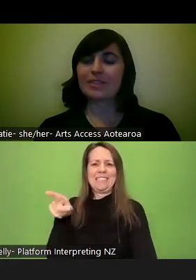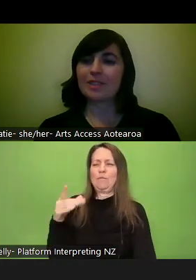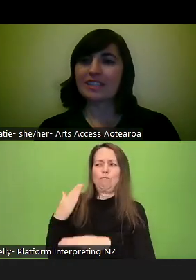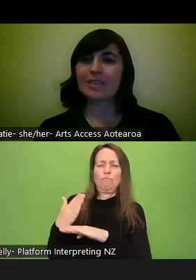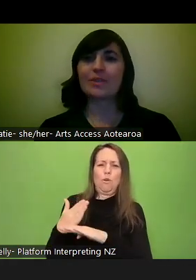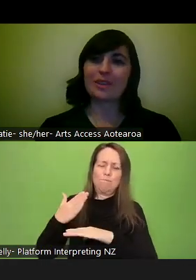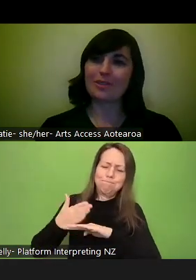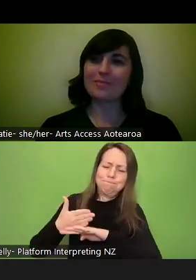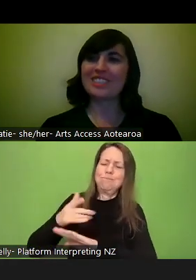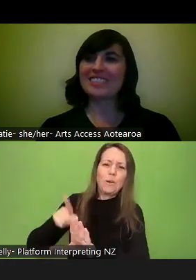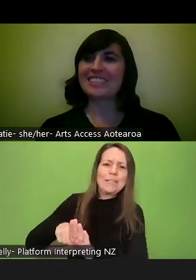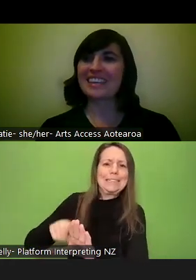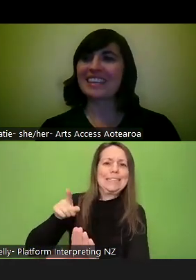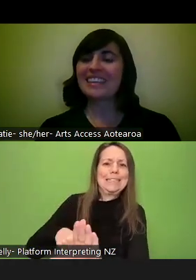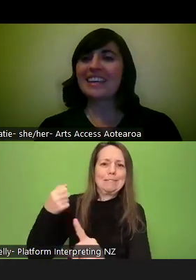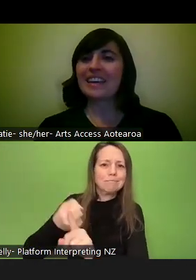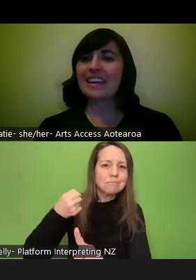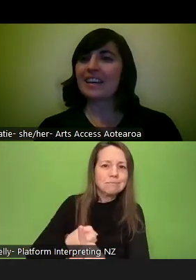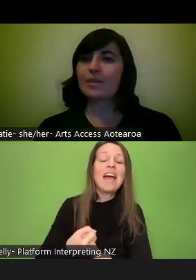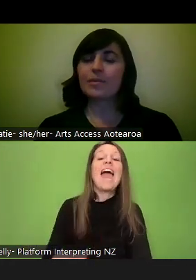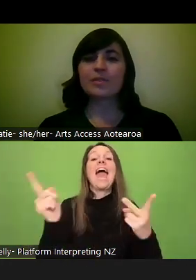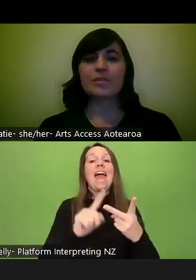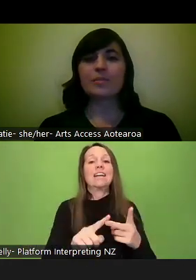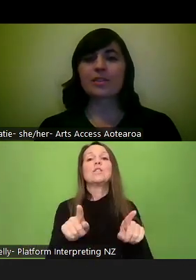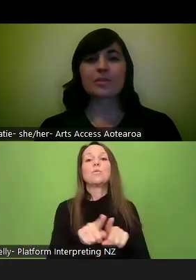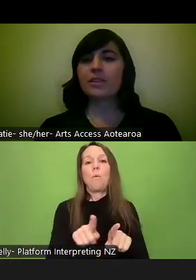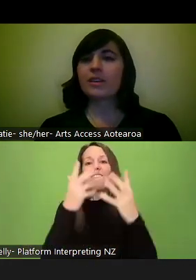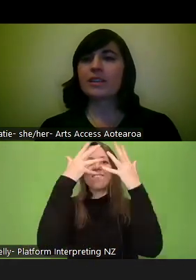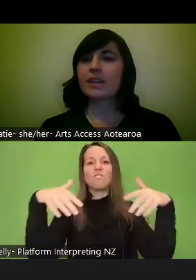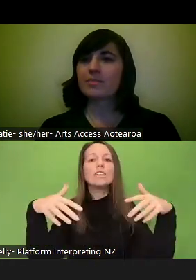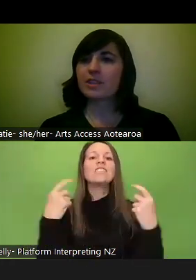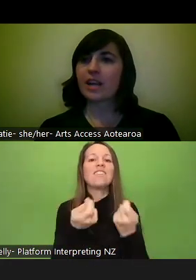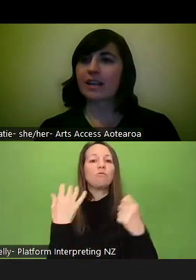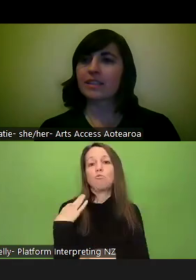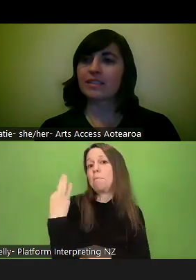Vanessa, who you'll hear from in just a second. To make sure that you guys have as much access